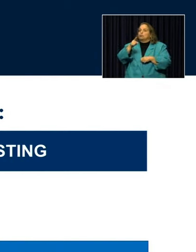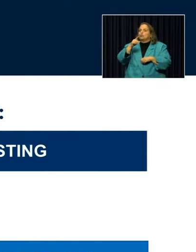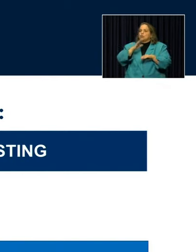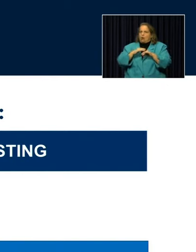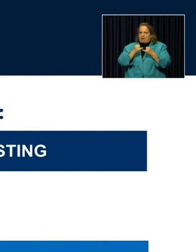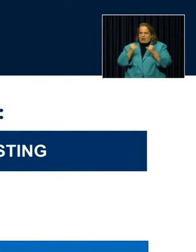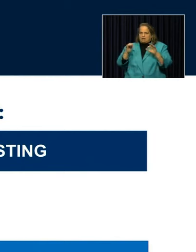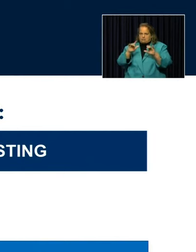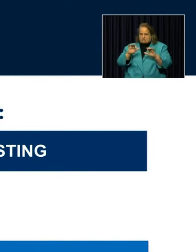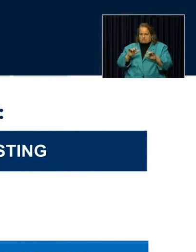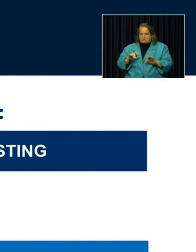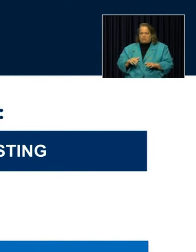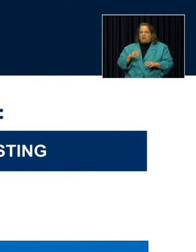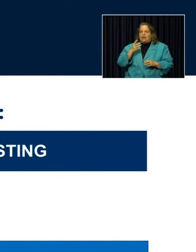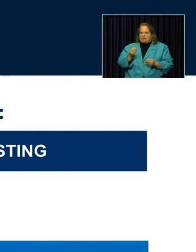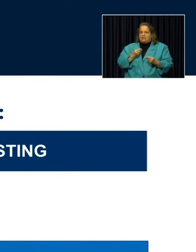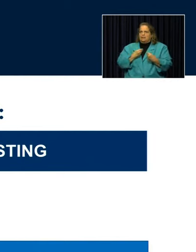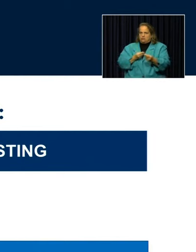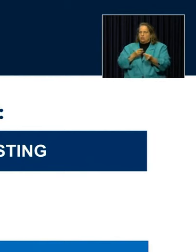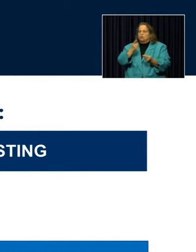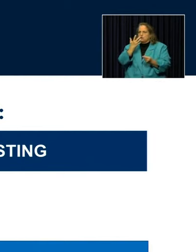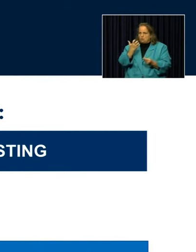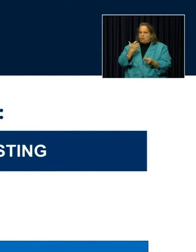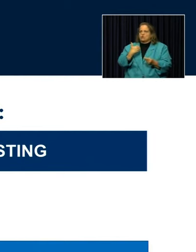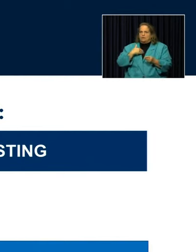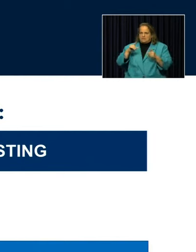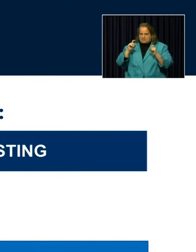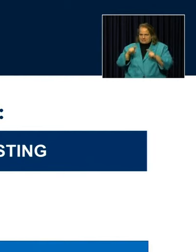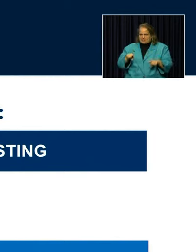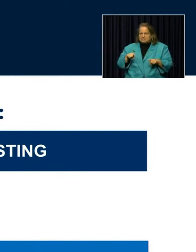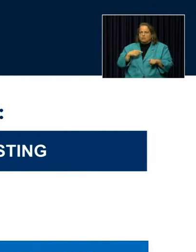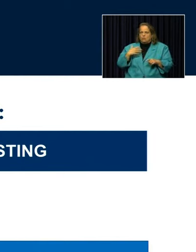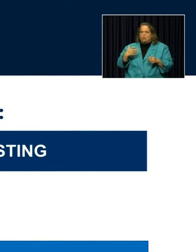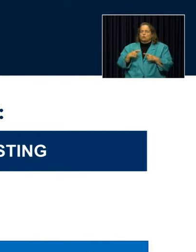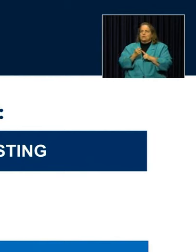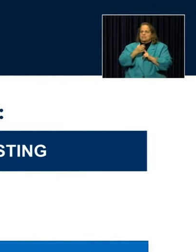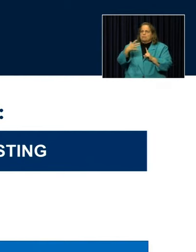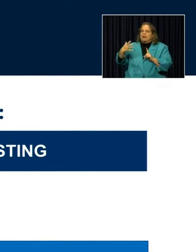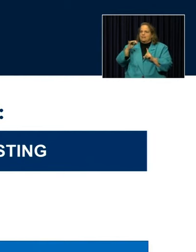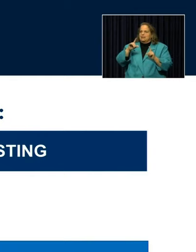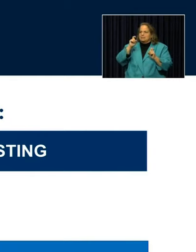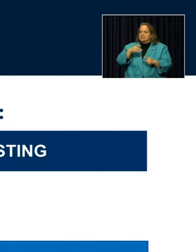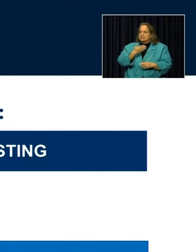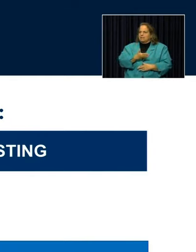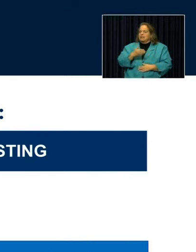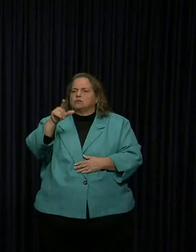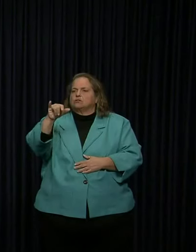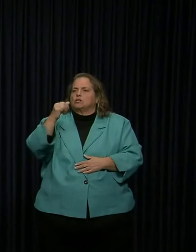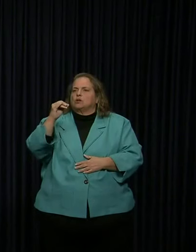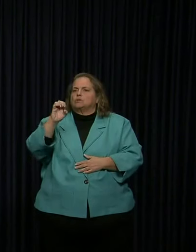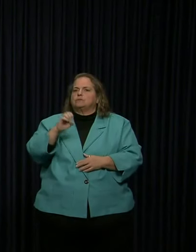IT IS SPREADING EVERYWHERE AND ANY CONTACT THAT WE HAVE COULD